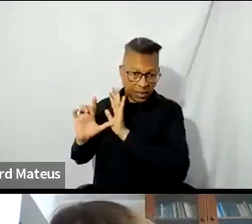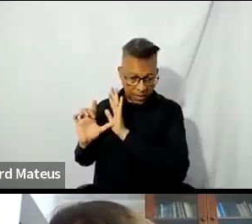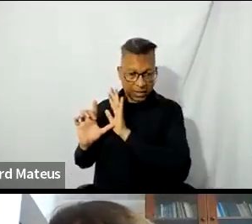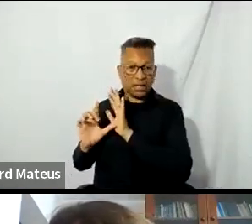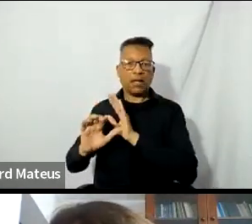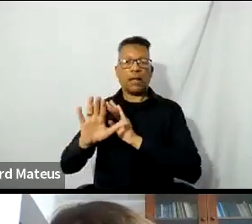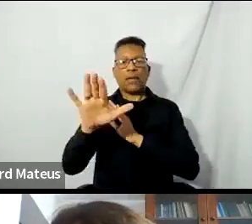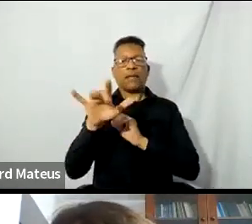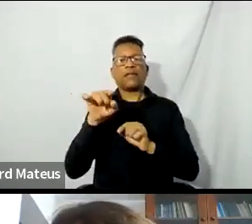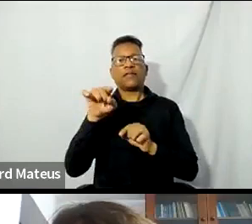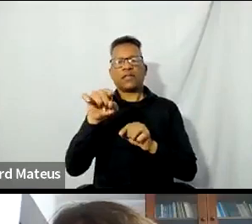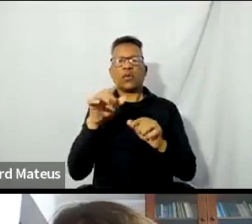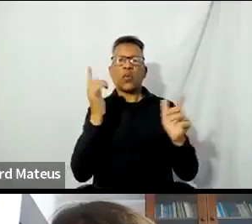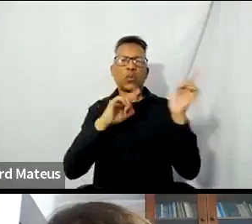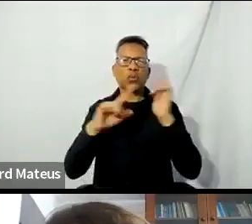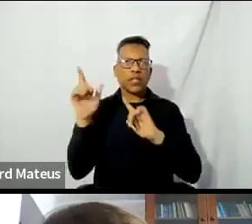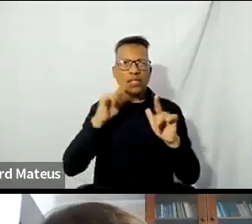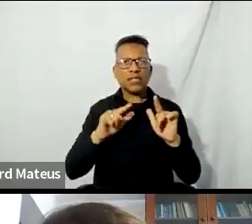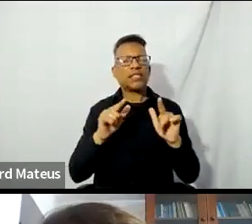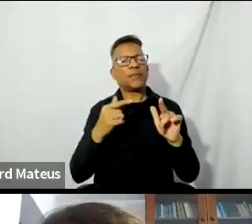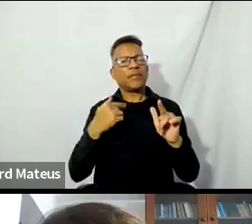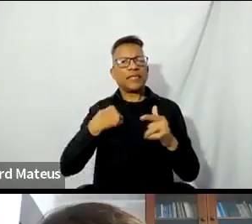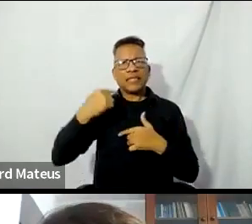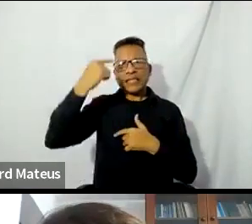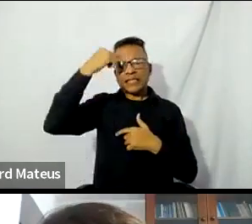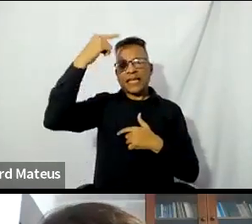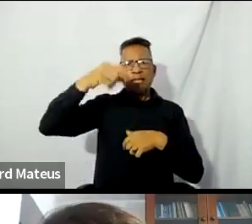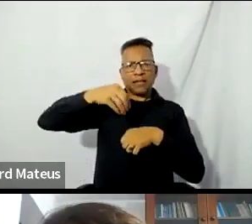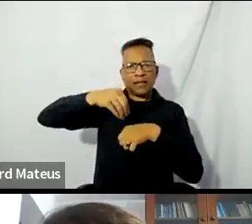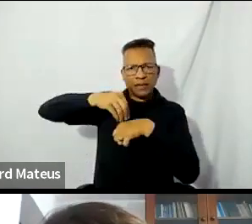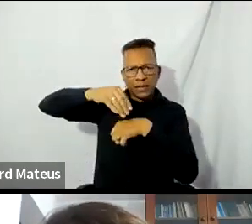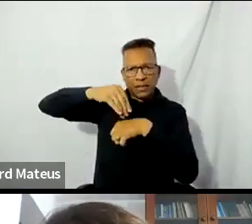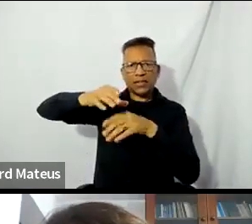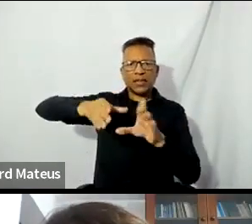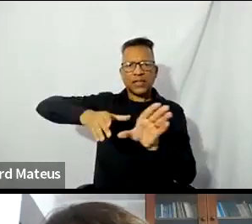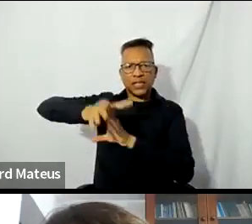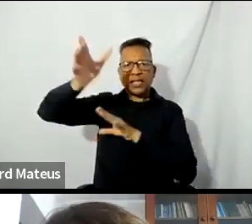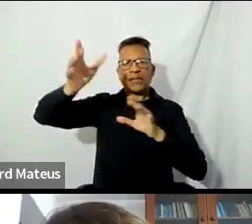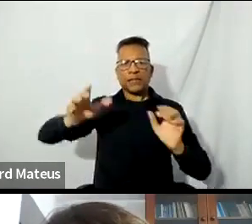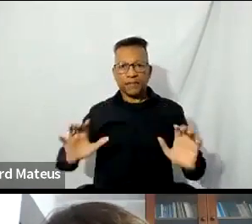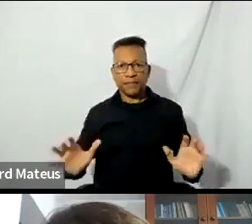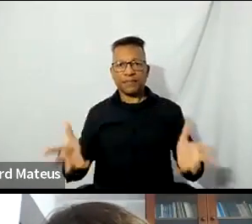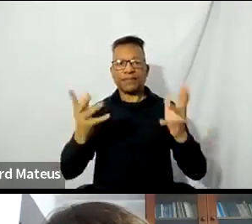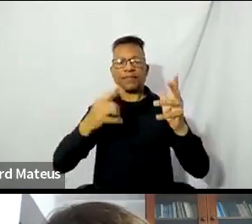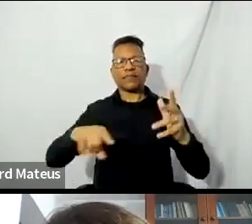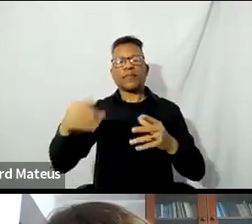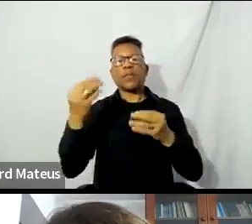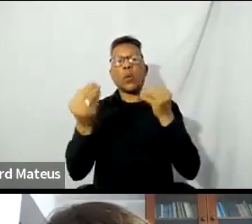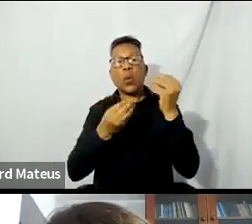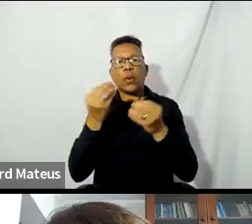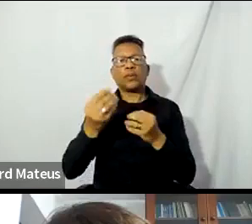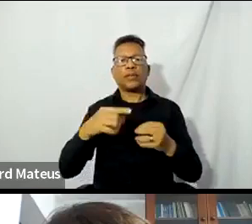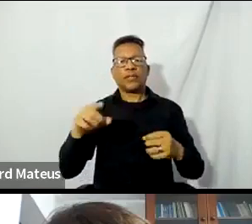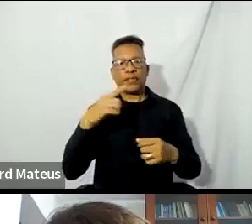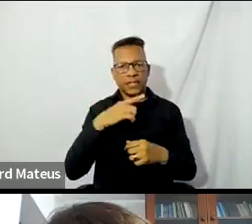would you, Would you keep us some kind of you keep us some kind of hope? You know that that there's still hope that e, there's